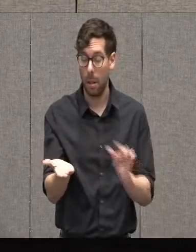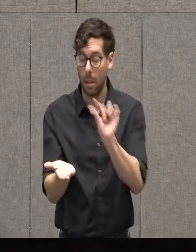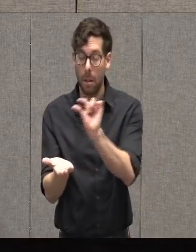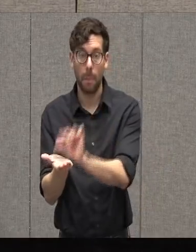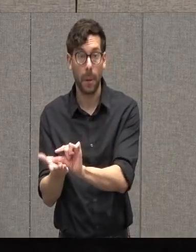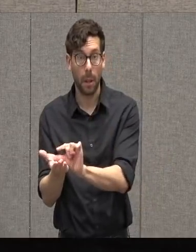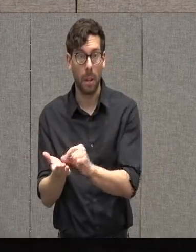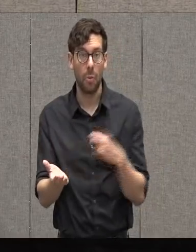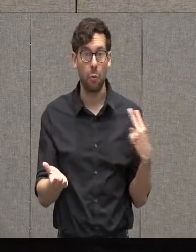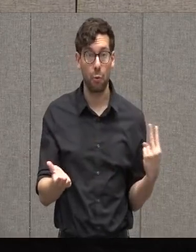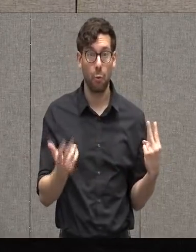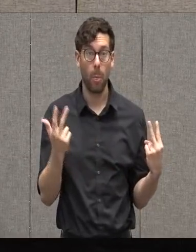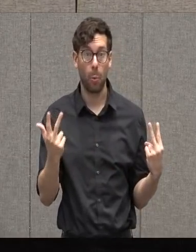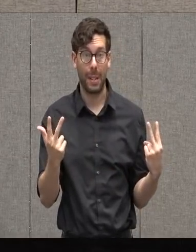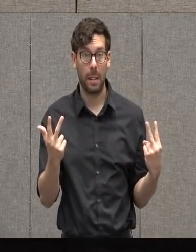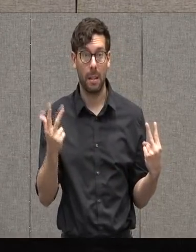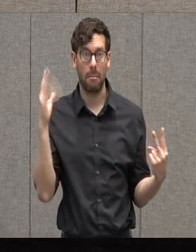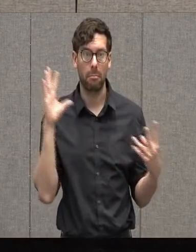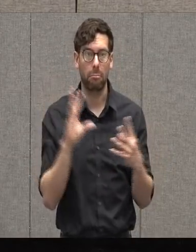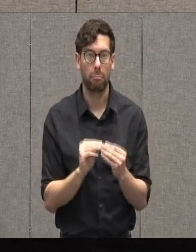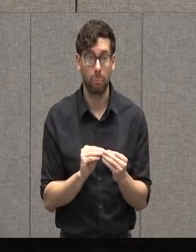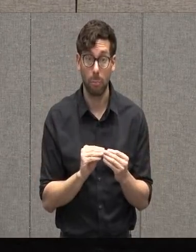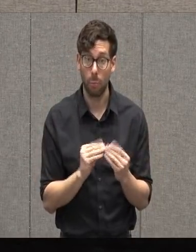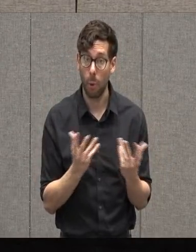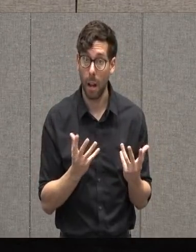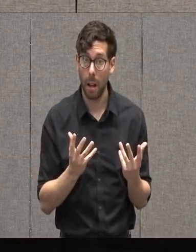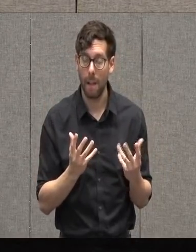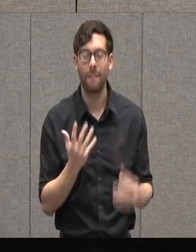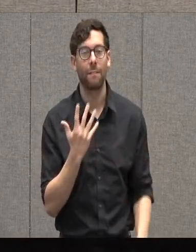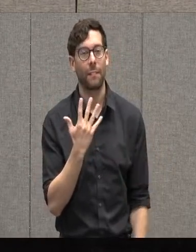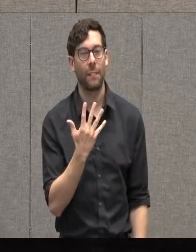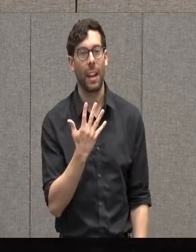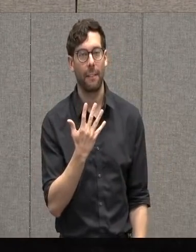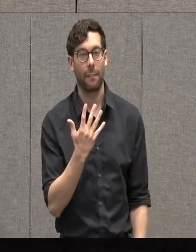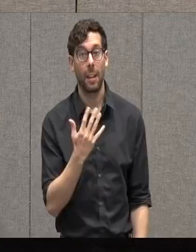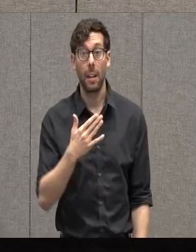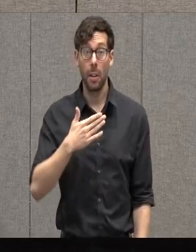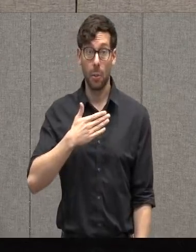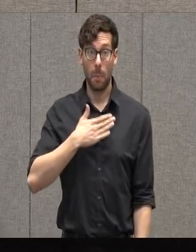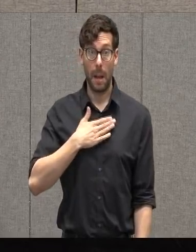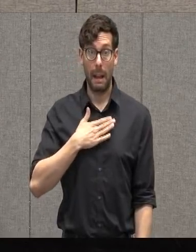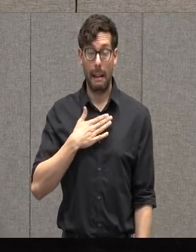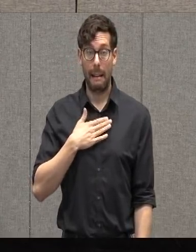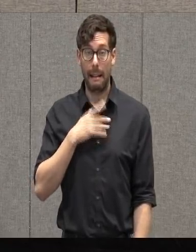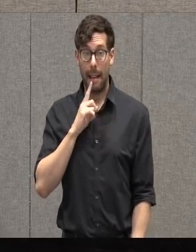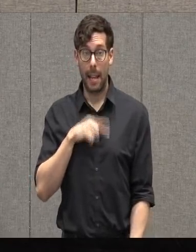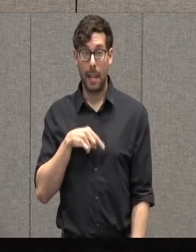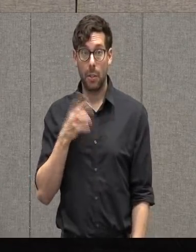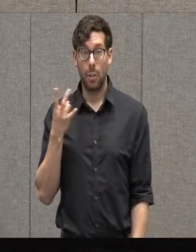Five. So if my answer is 17, and his answer is five,